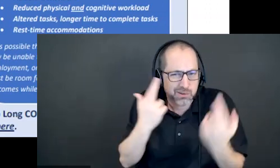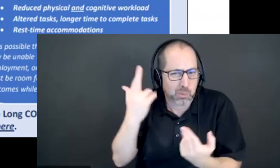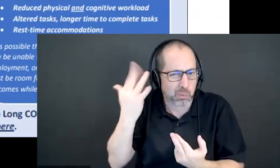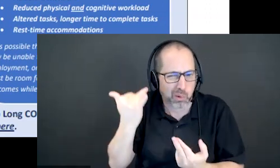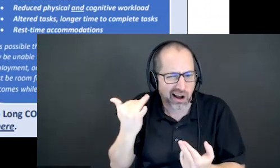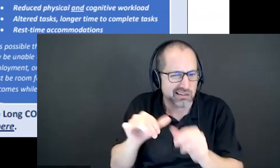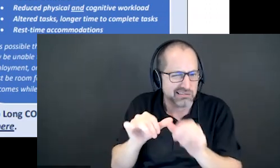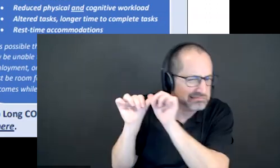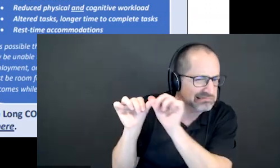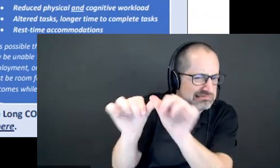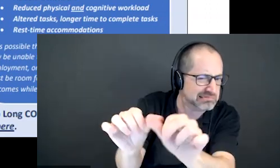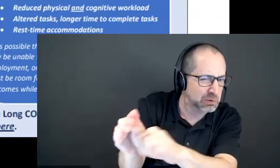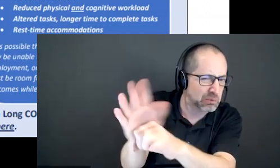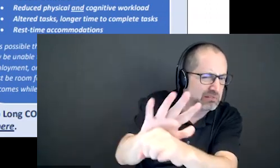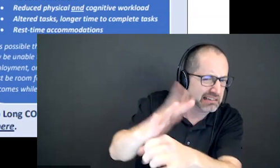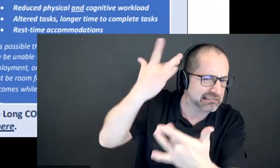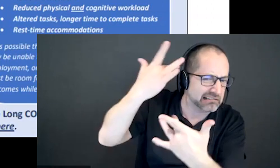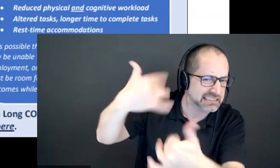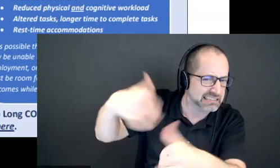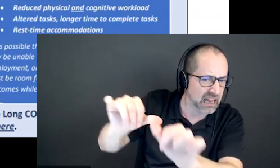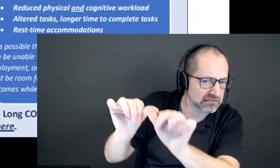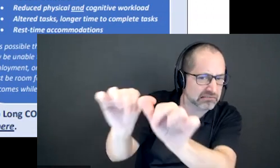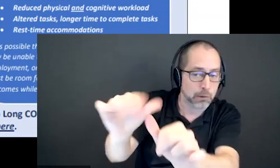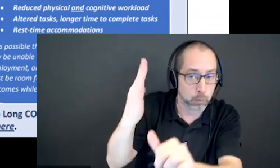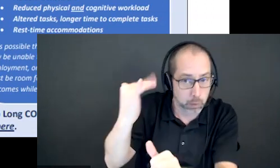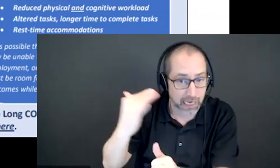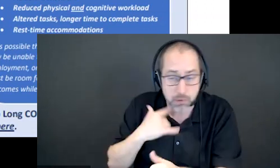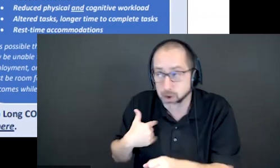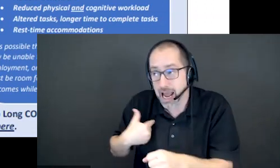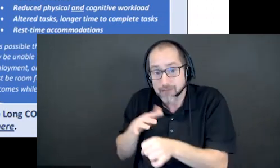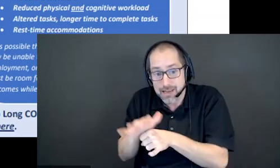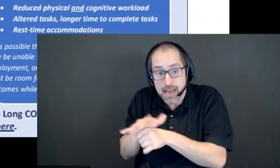heavily researched but there is enough information out there that that gives us a foundation that